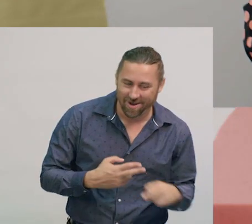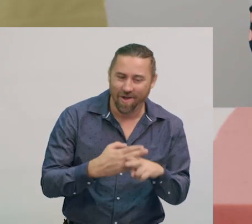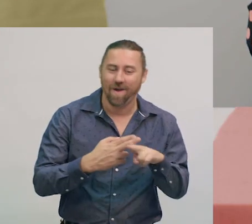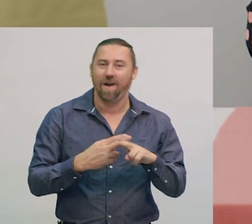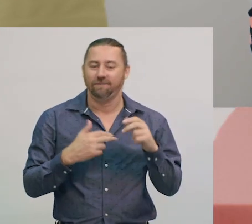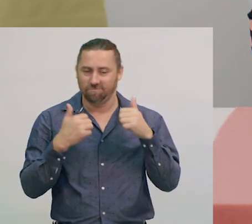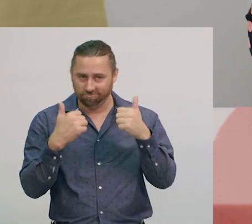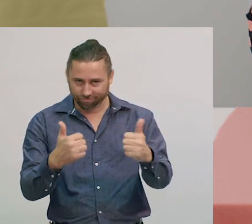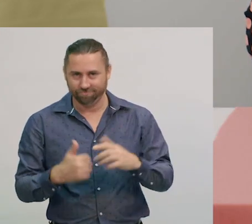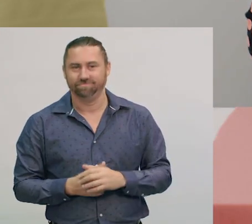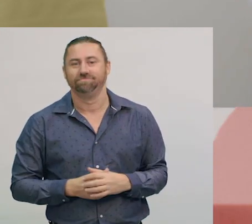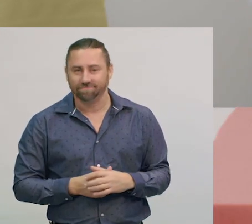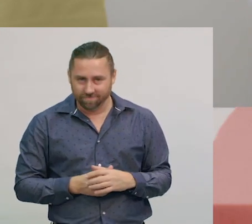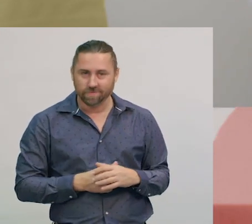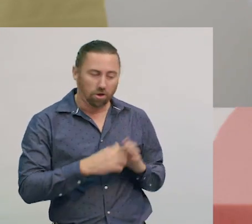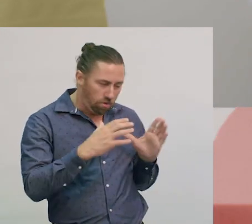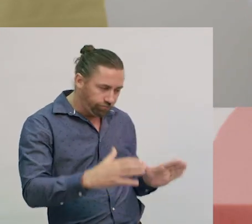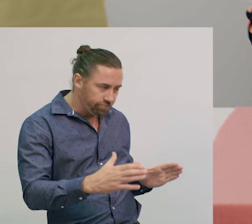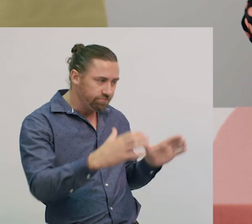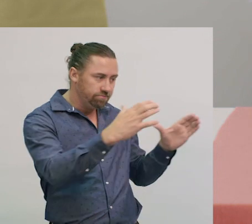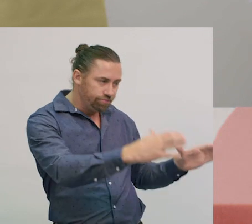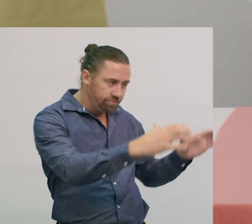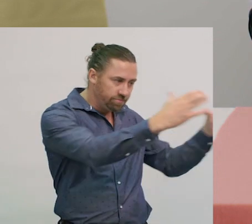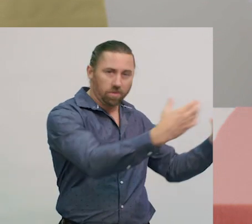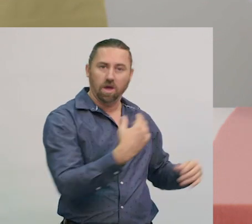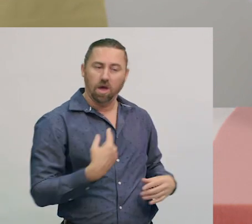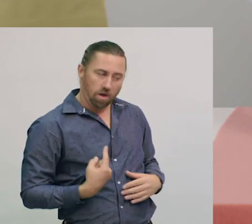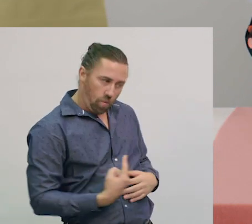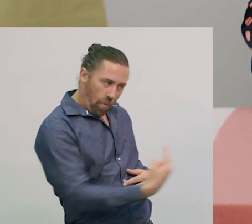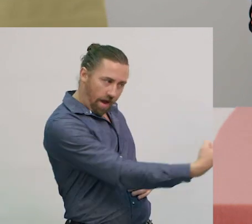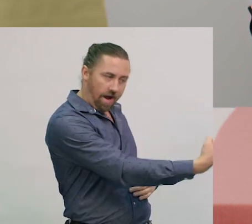I have given each place setting a knife. The knives were shared one by one,